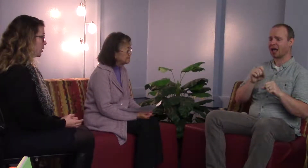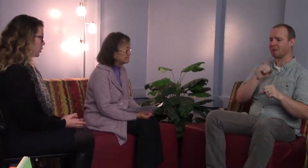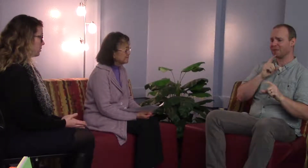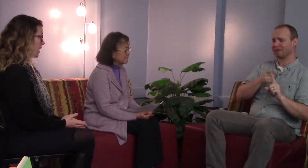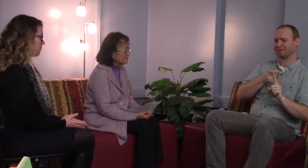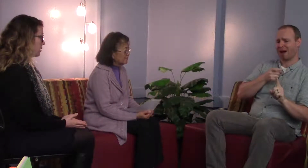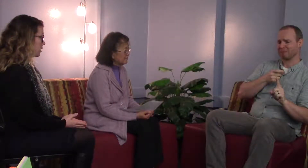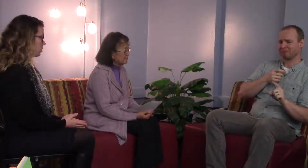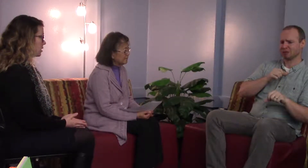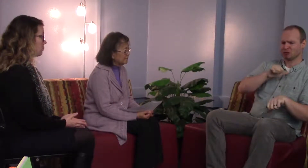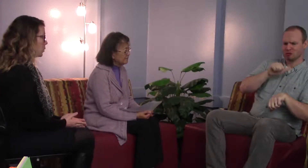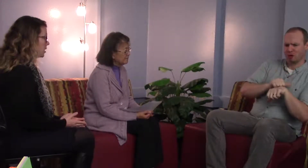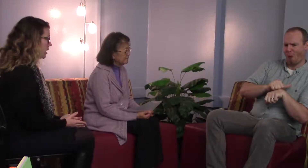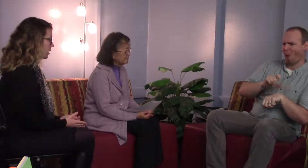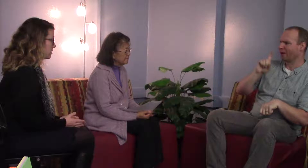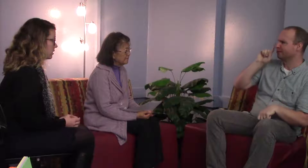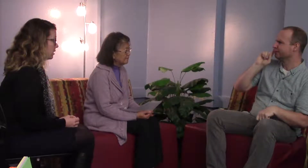The term "deaf" is used in both settings.